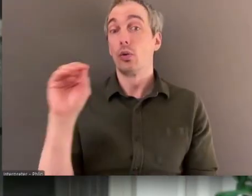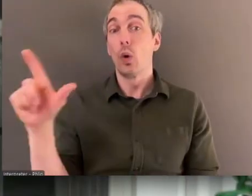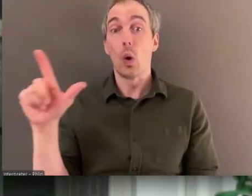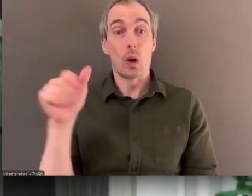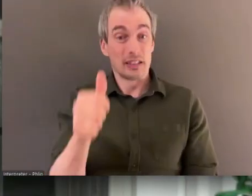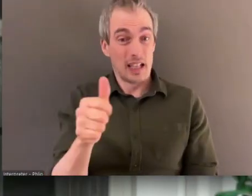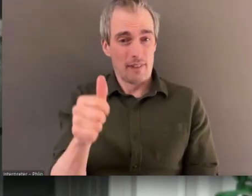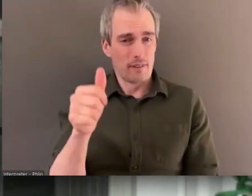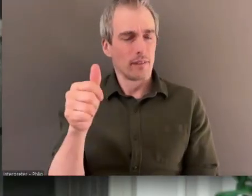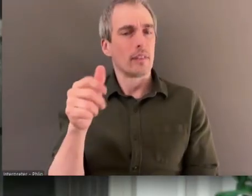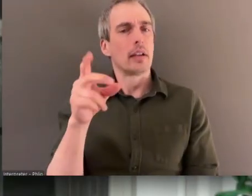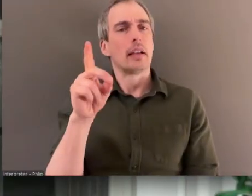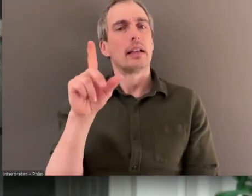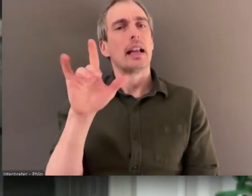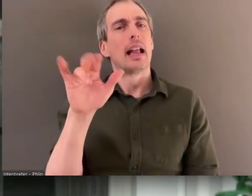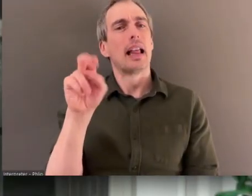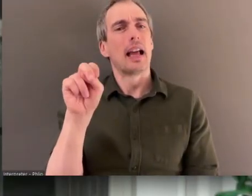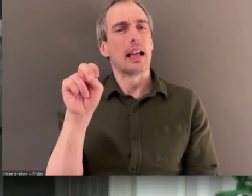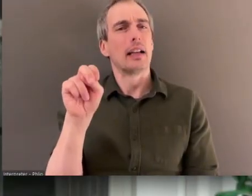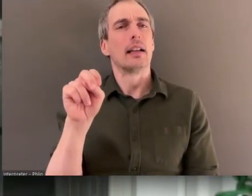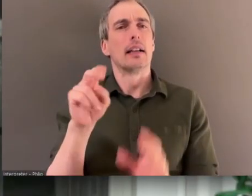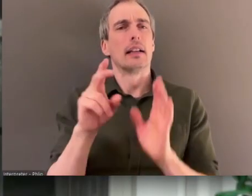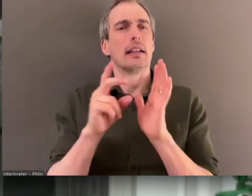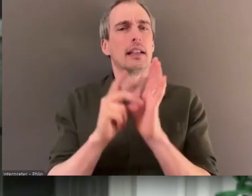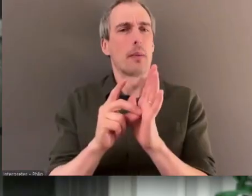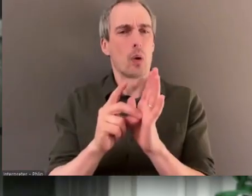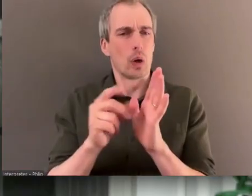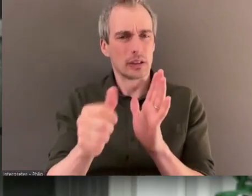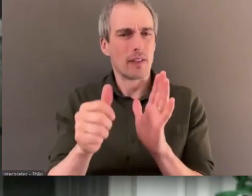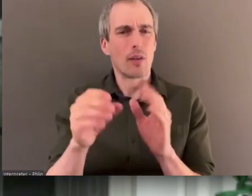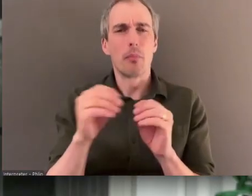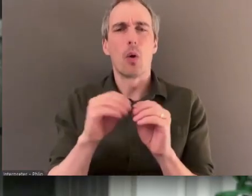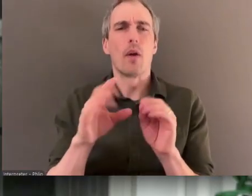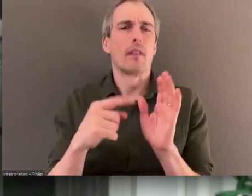tool. The actual need of it is a service.